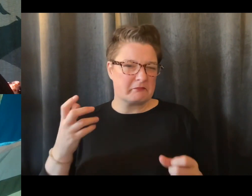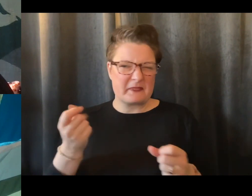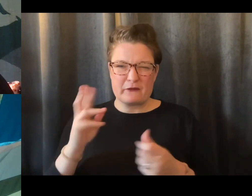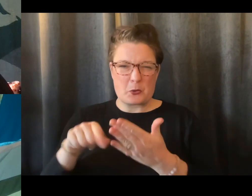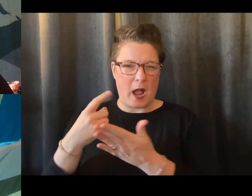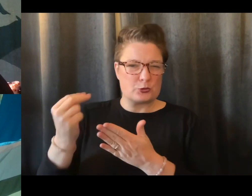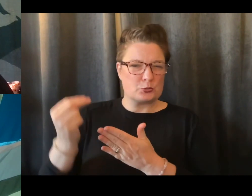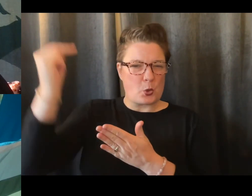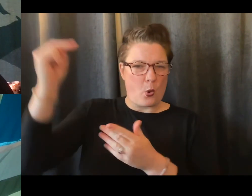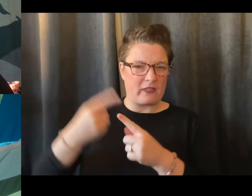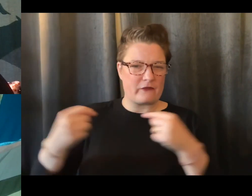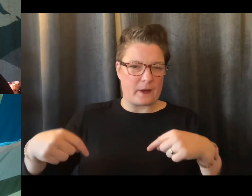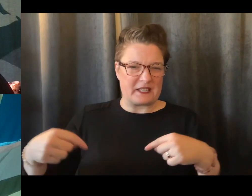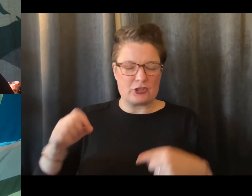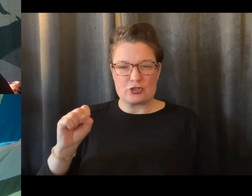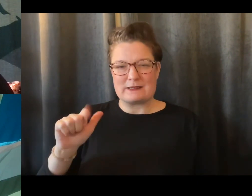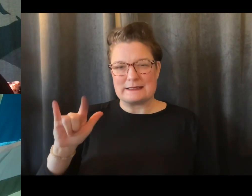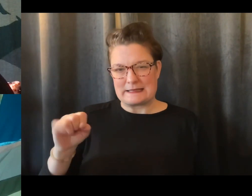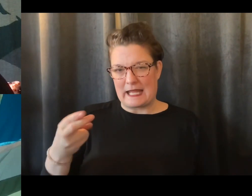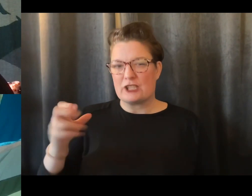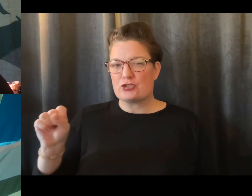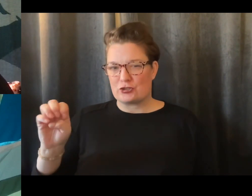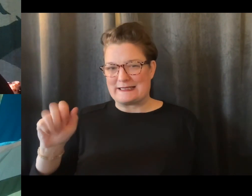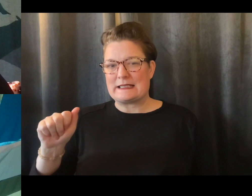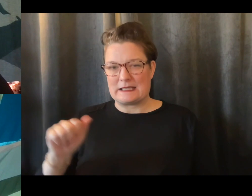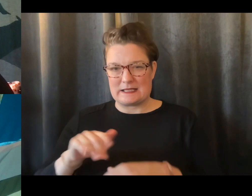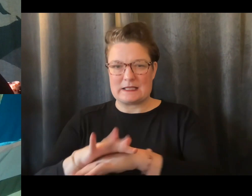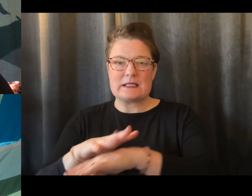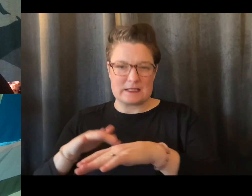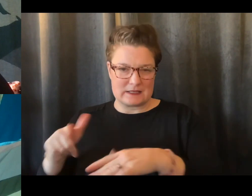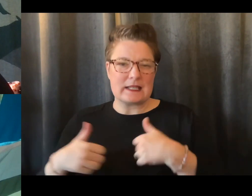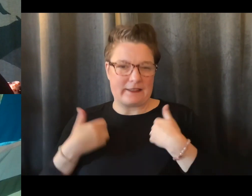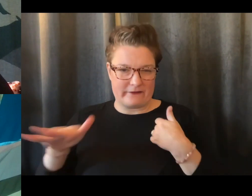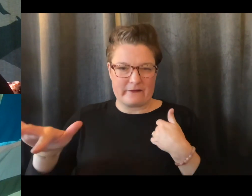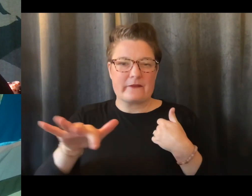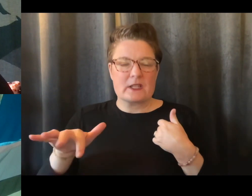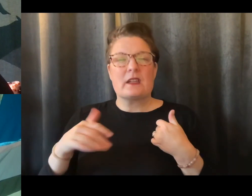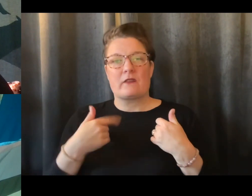Um, they, there's an organization called Sacred Sea. You can look at their website, sacredsea.